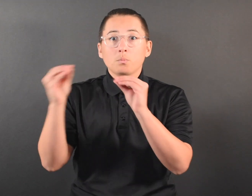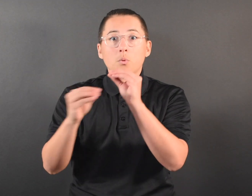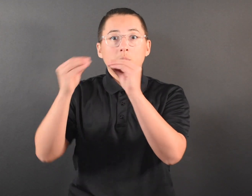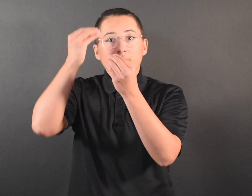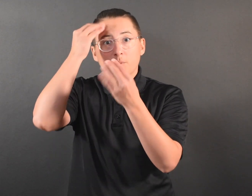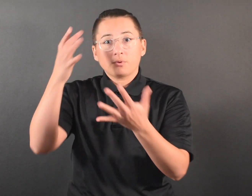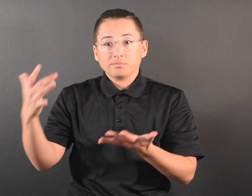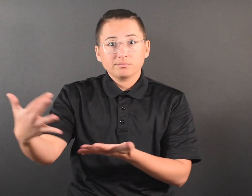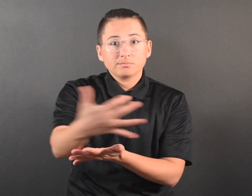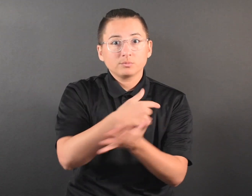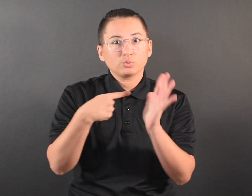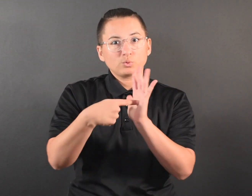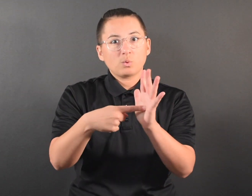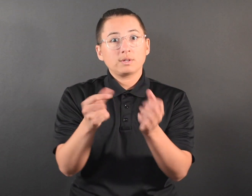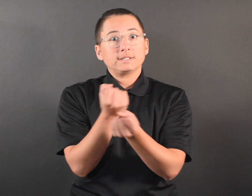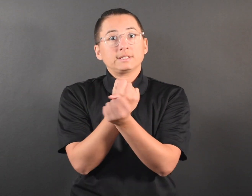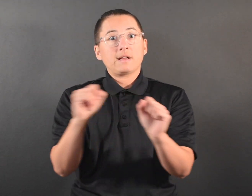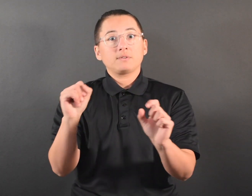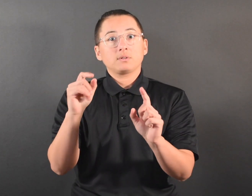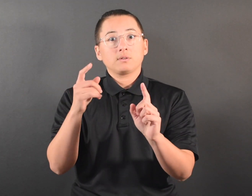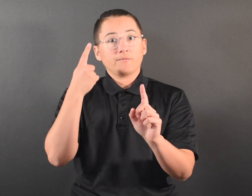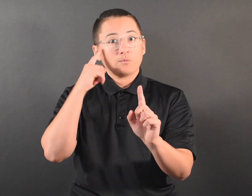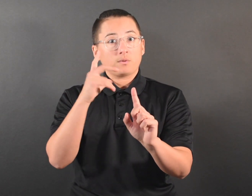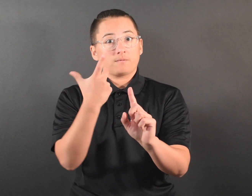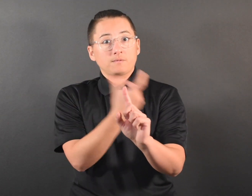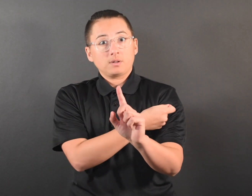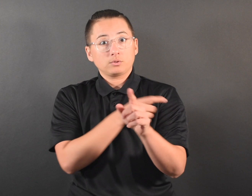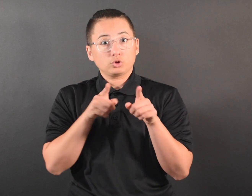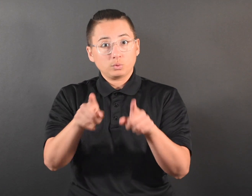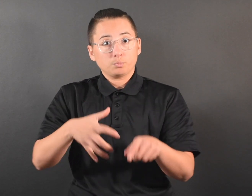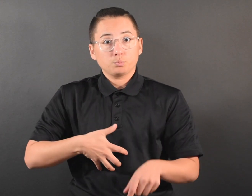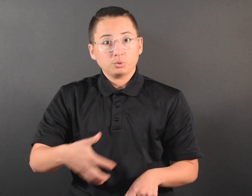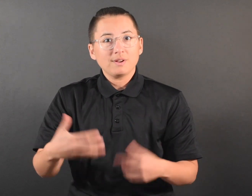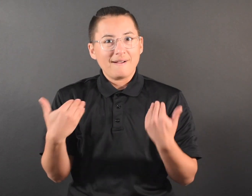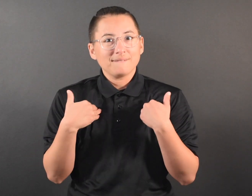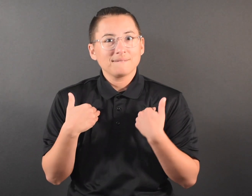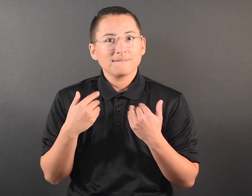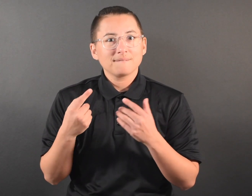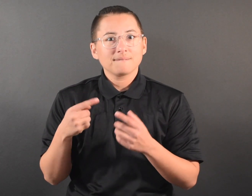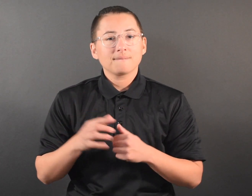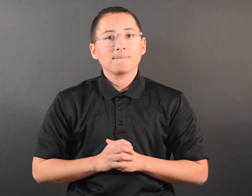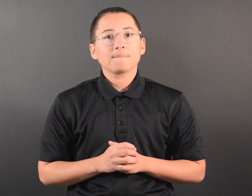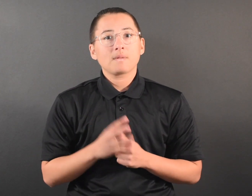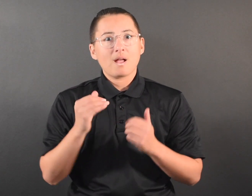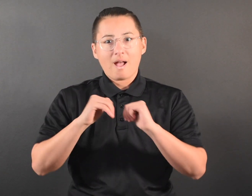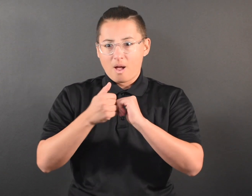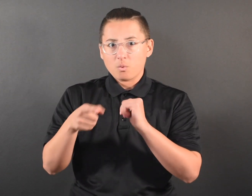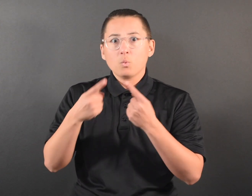vaccine works in pregnant people. Pregnancy outcomes are not affected by vaccination.